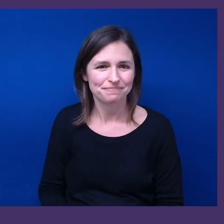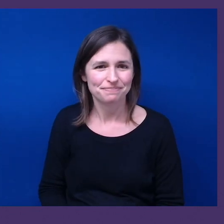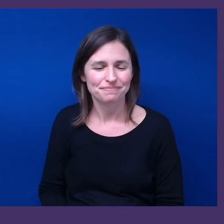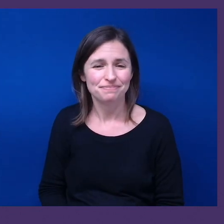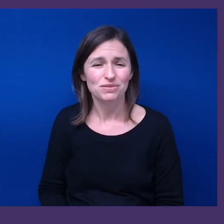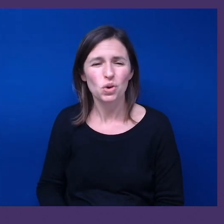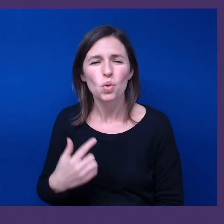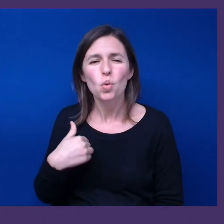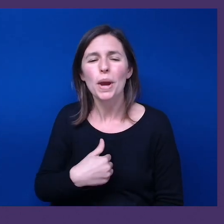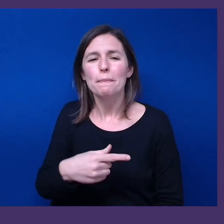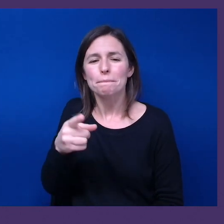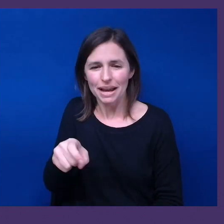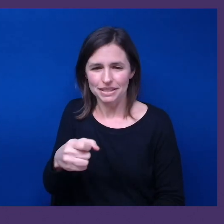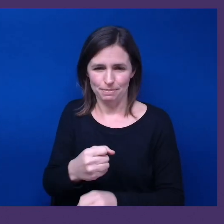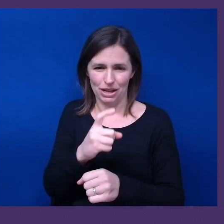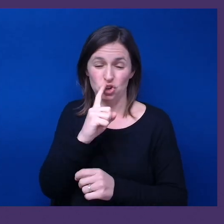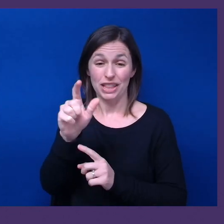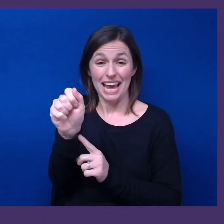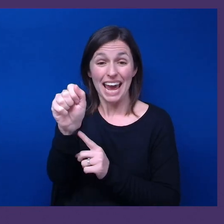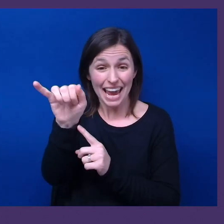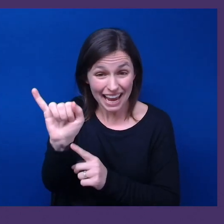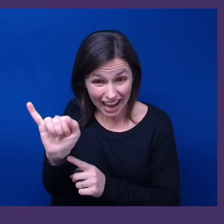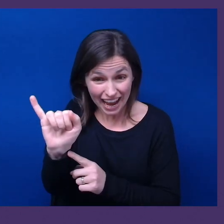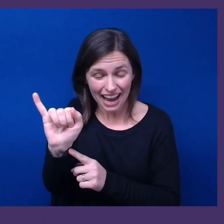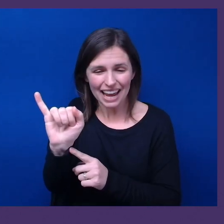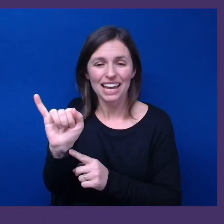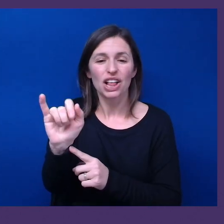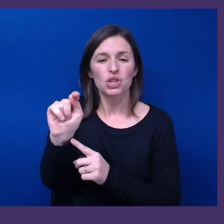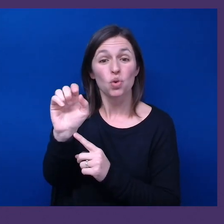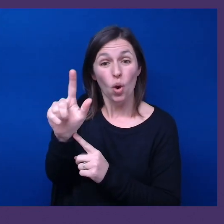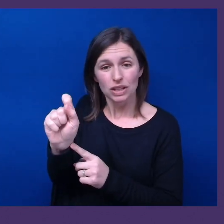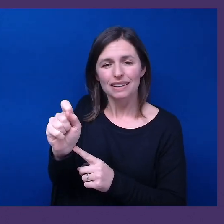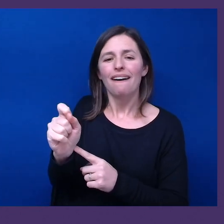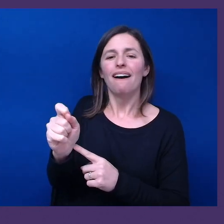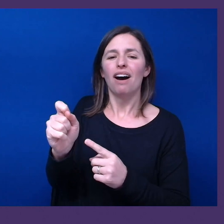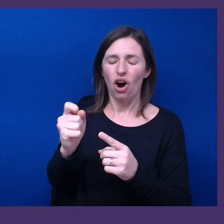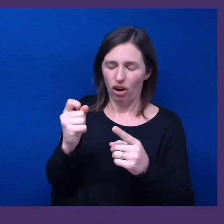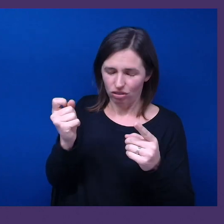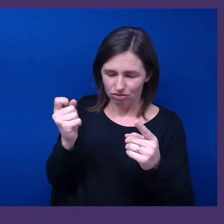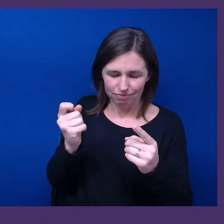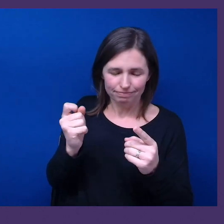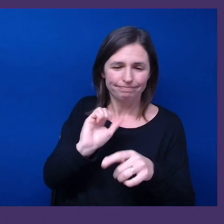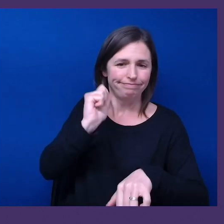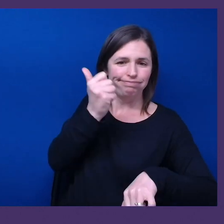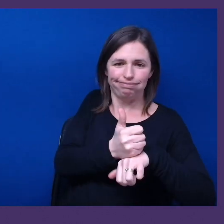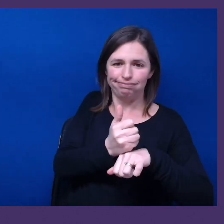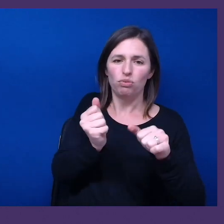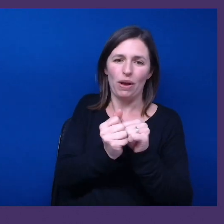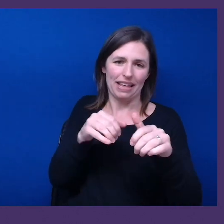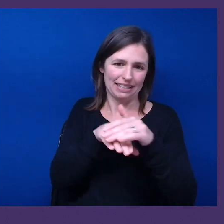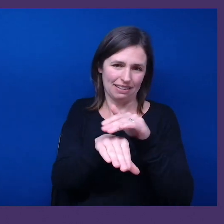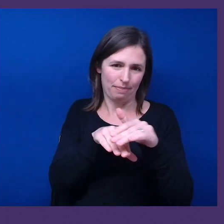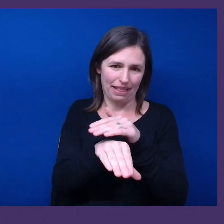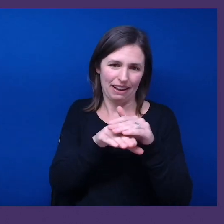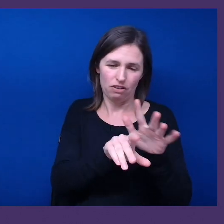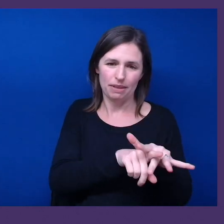at their core and by disabled people, and that disabled professionals have access to upskilling opportunities.